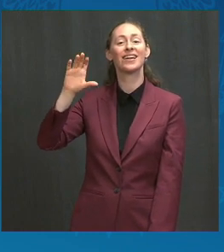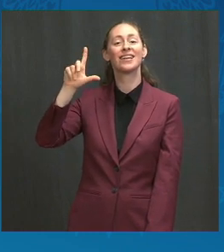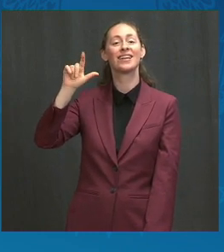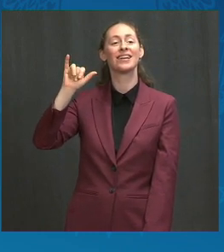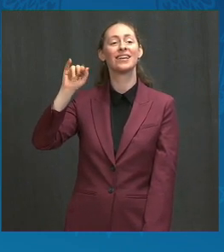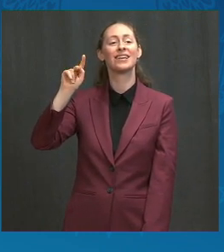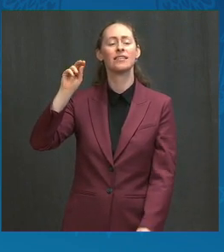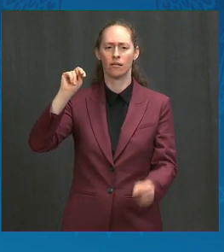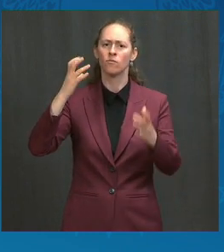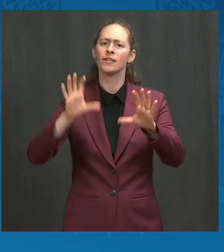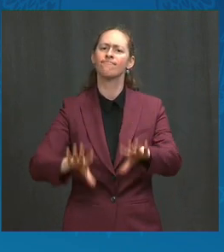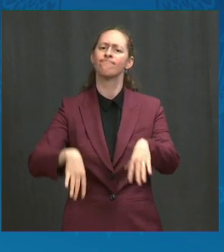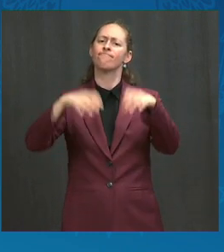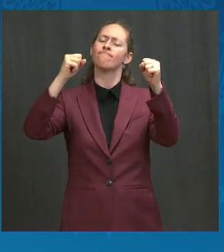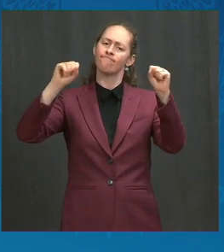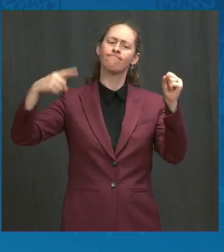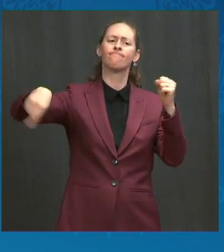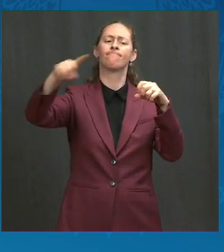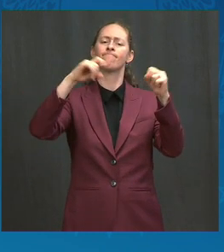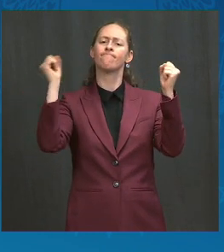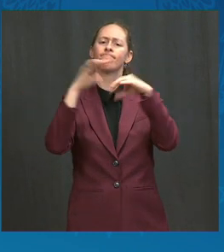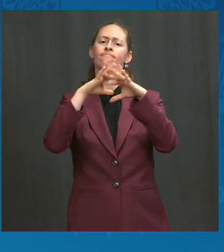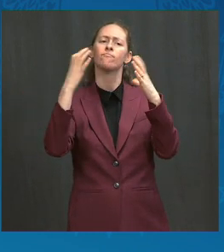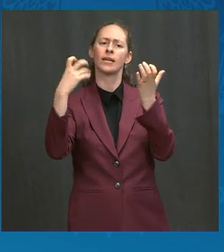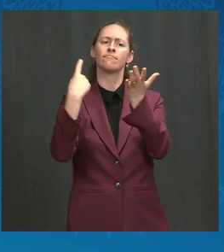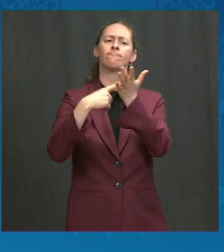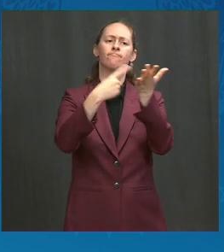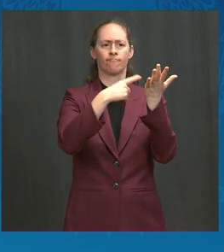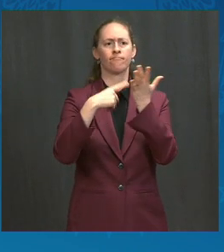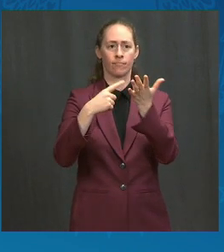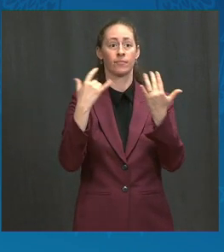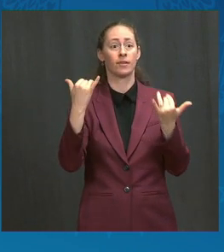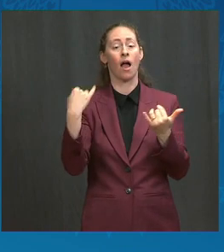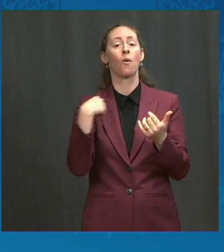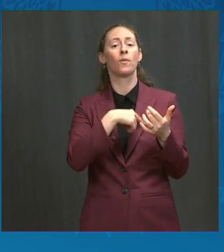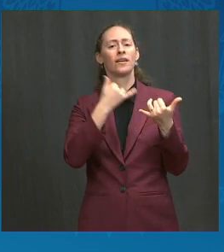and the United States became one of 189 nations